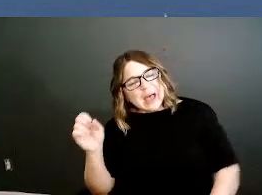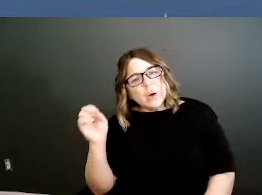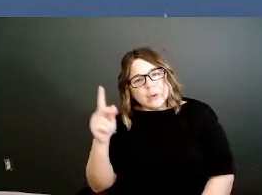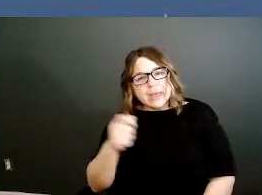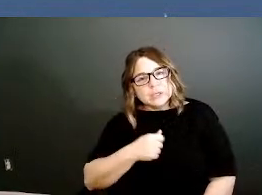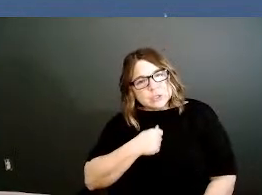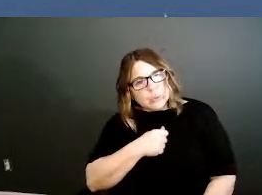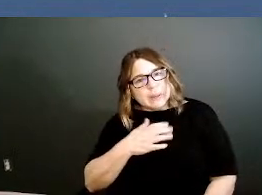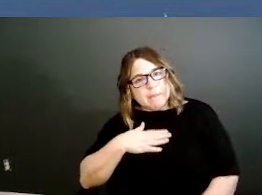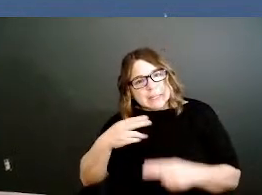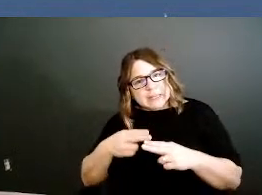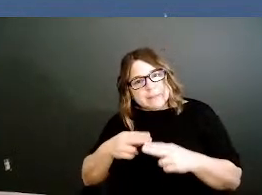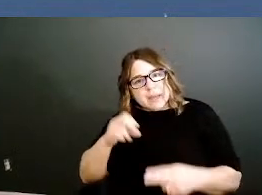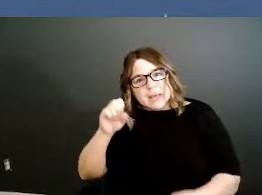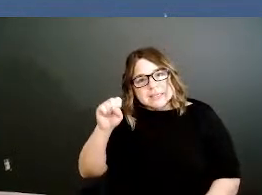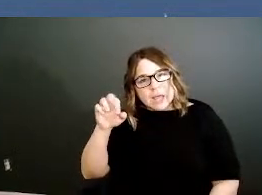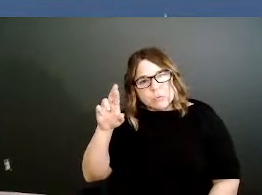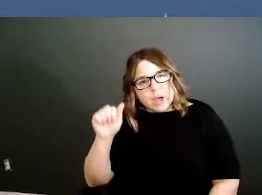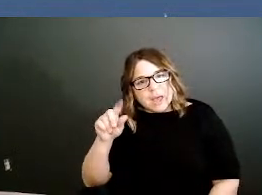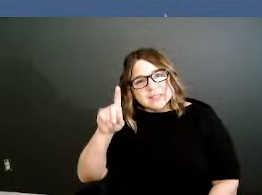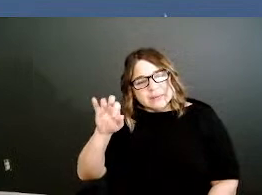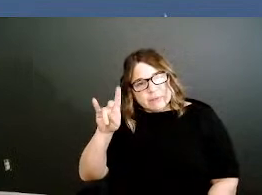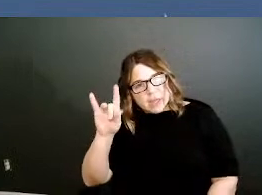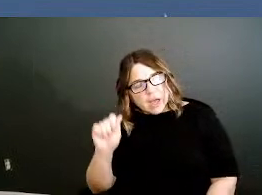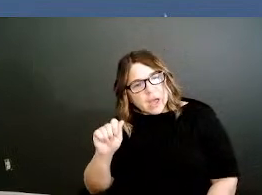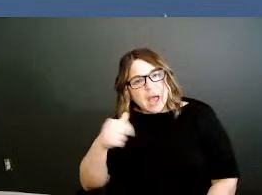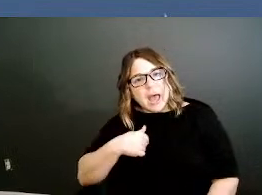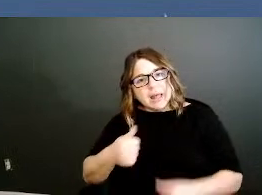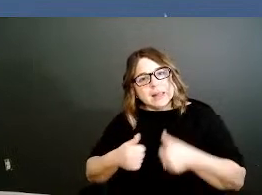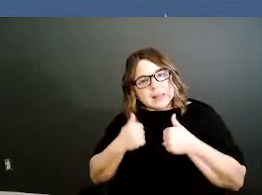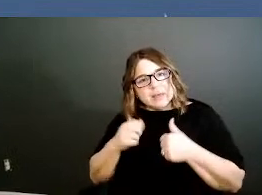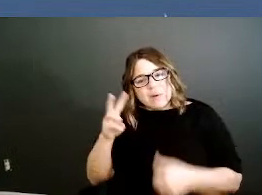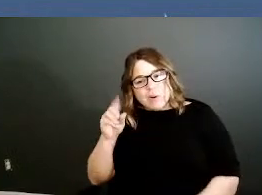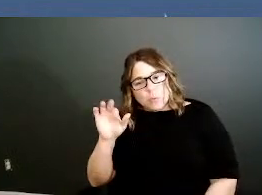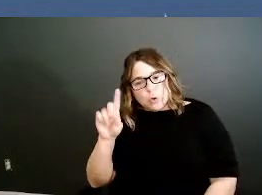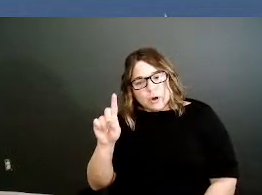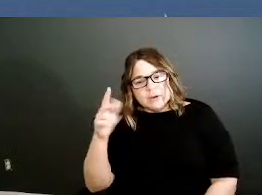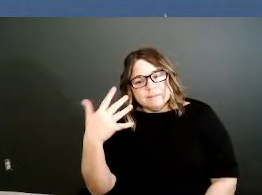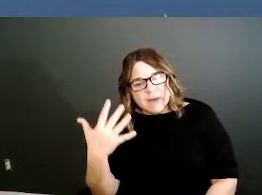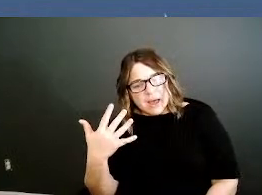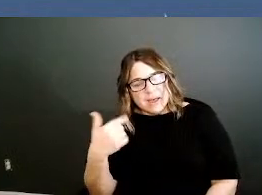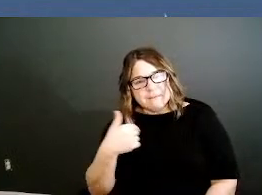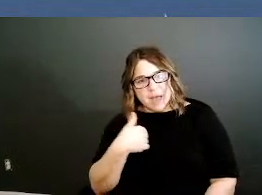YEARS. OF THE HERITAGE PARK NEIGHBORHOOD FOR THE PAST 16 I RAISED MY KIDS AND MY GRANDKIDS HERE AND THIS